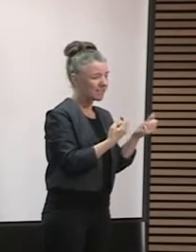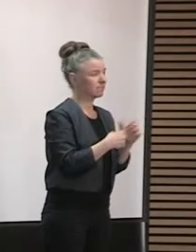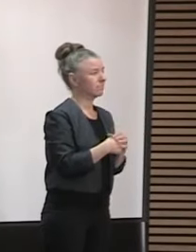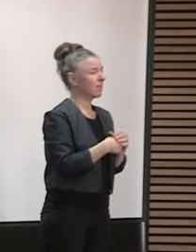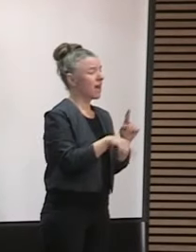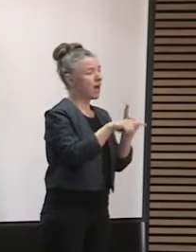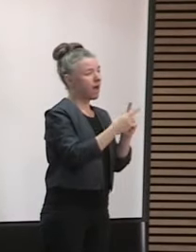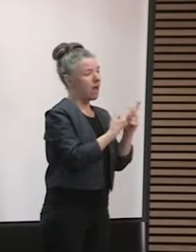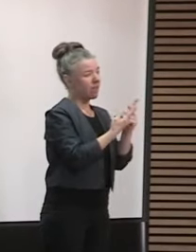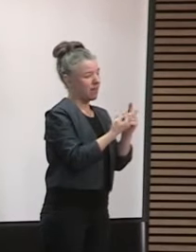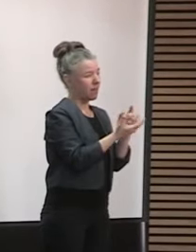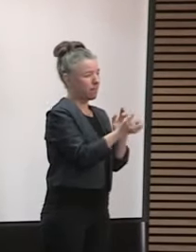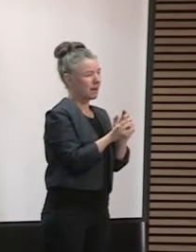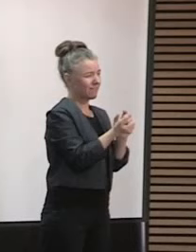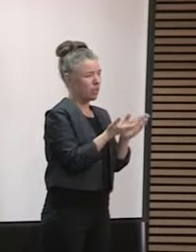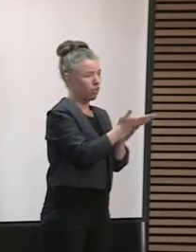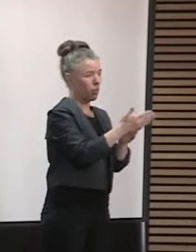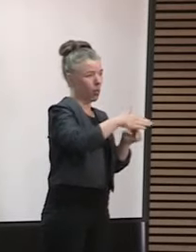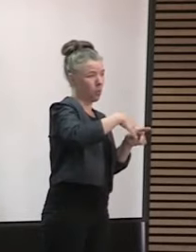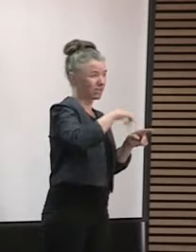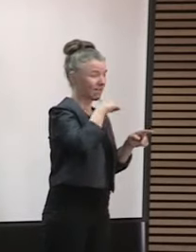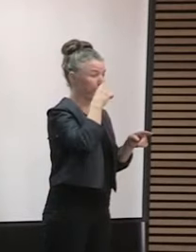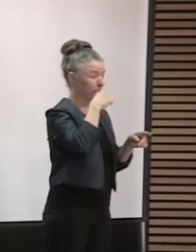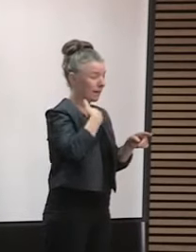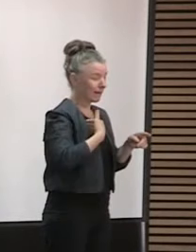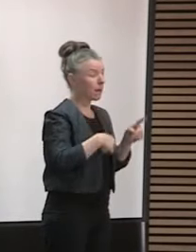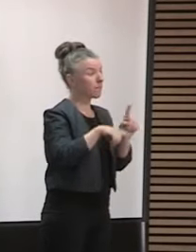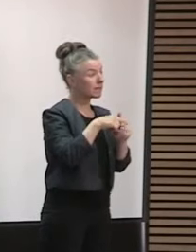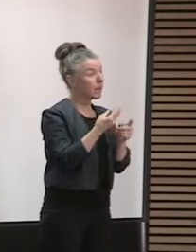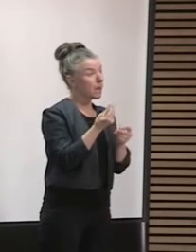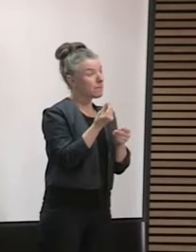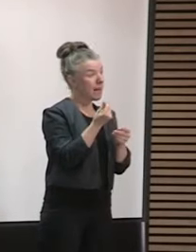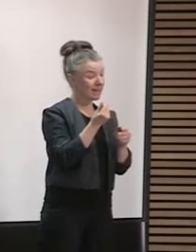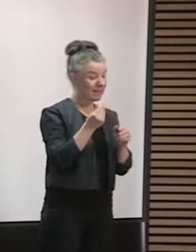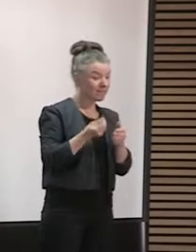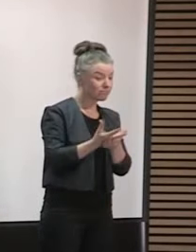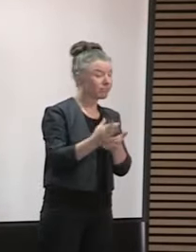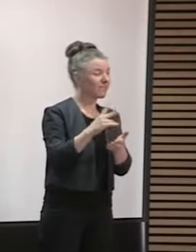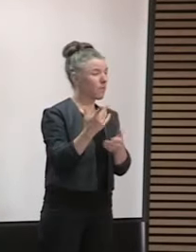it depends on where you actually end up counting from